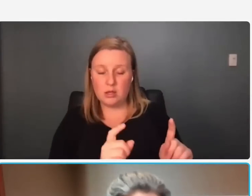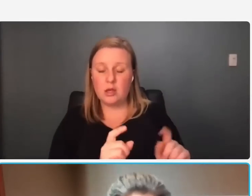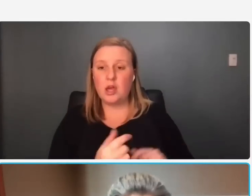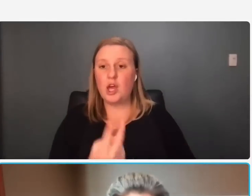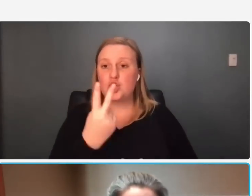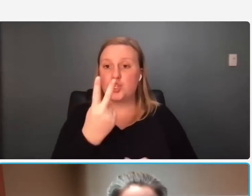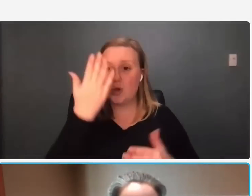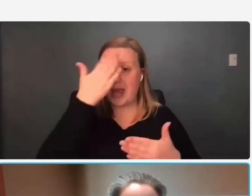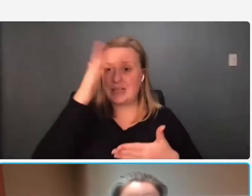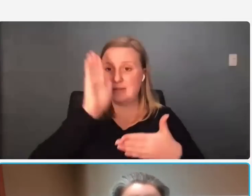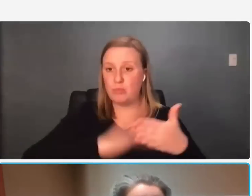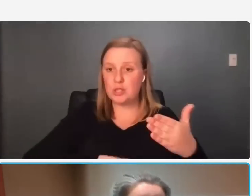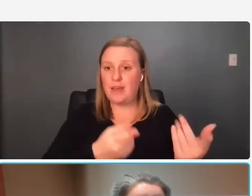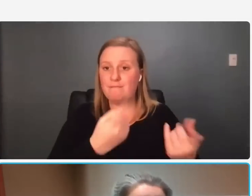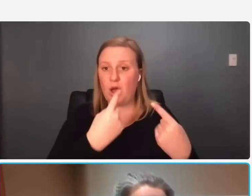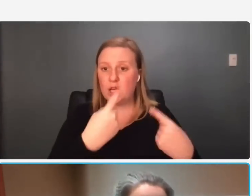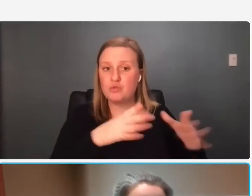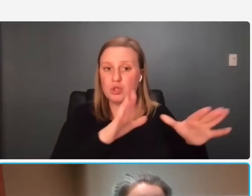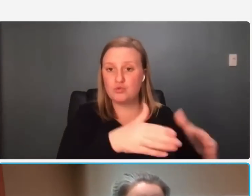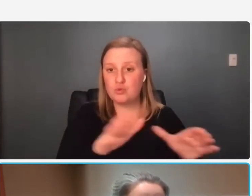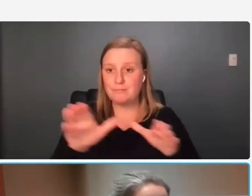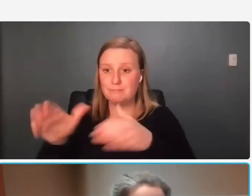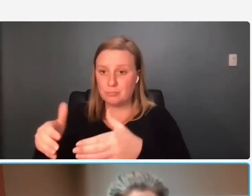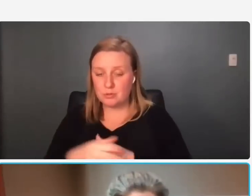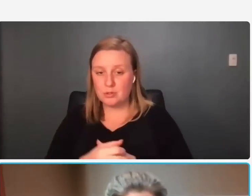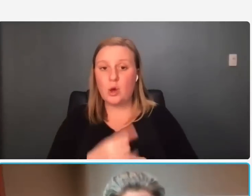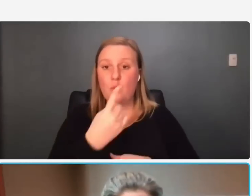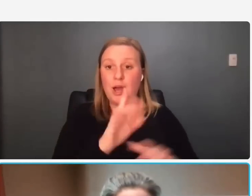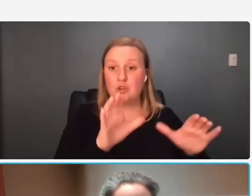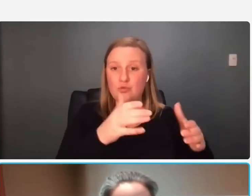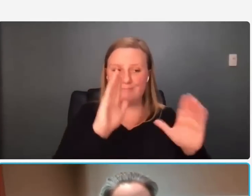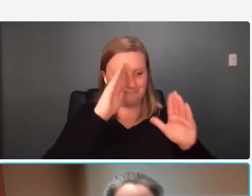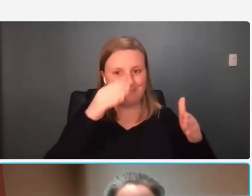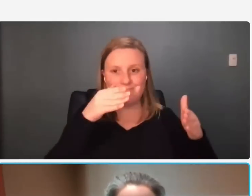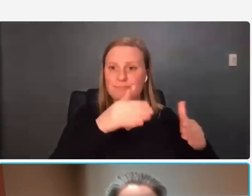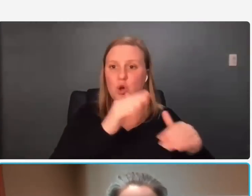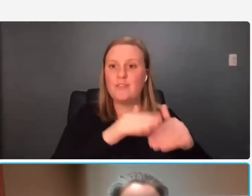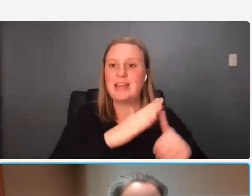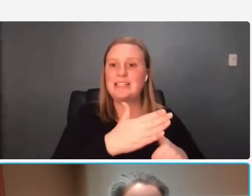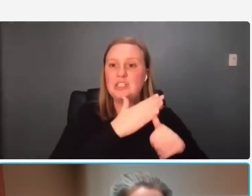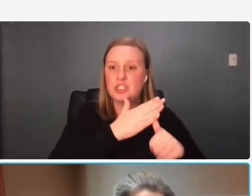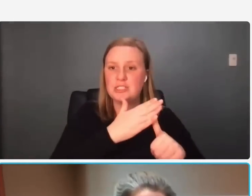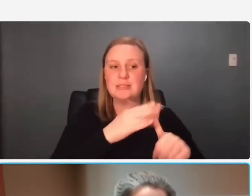advice to us. One focused specifically on Indigenous assessments and the other advisory group looked at the broader